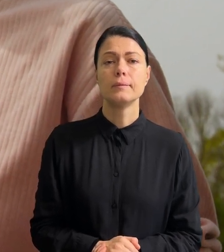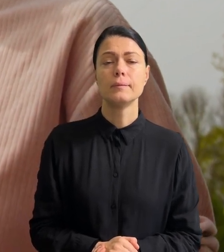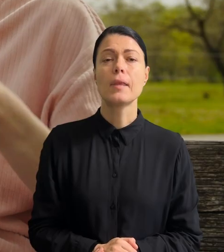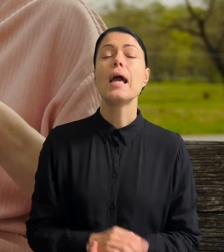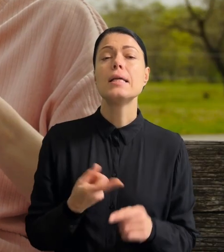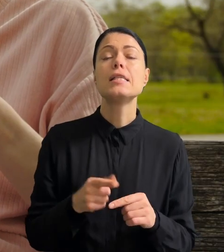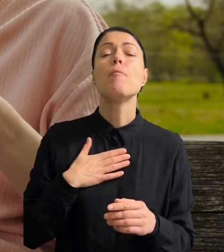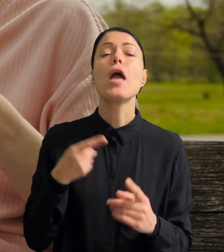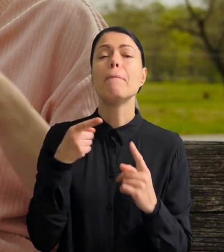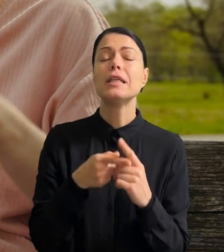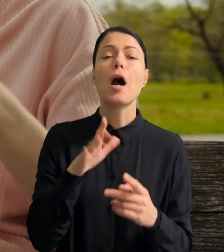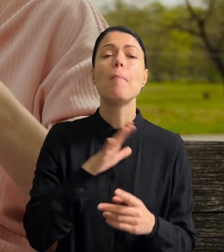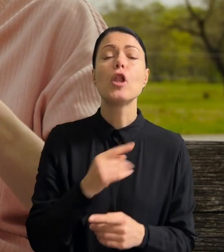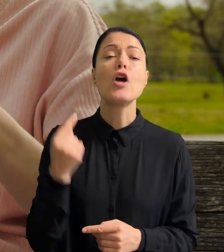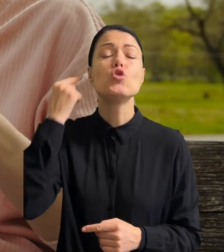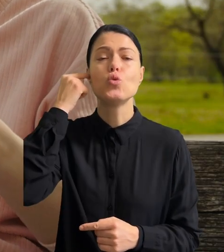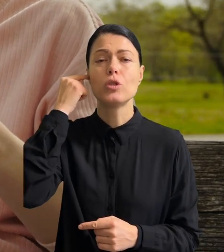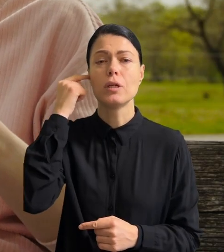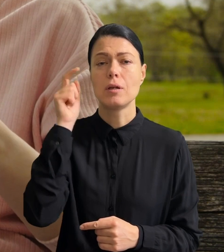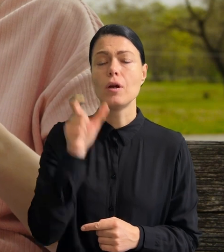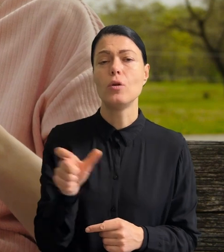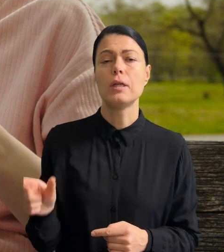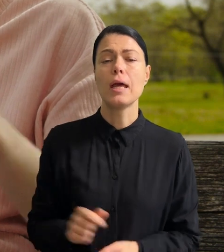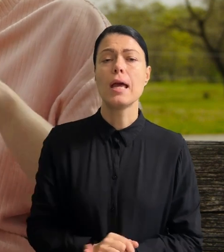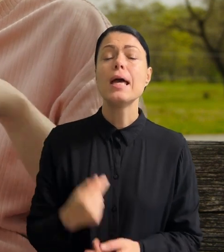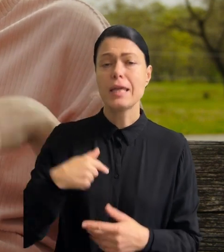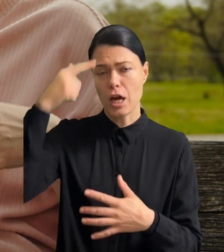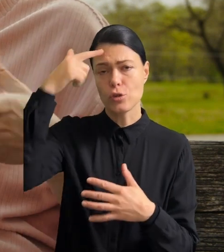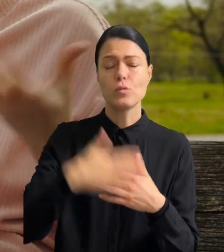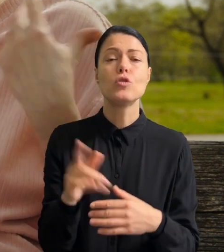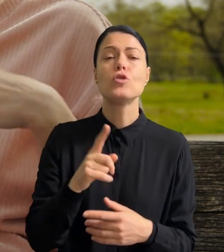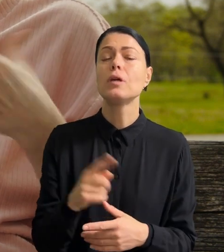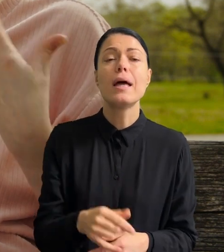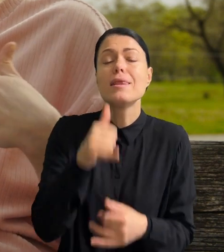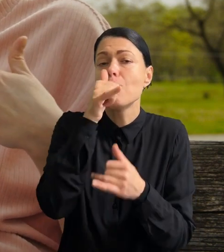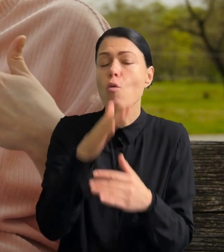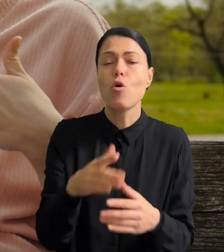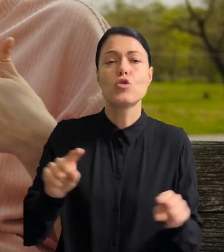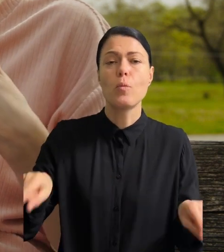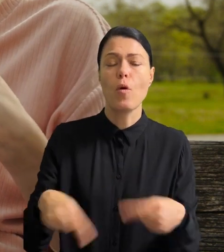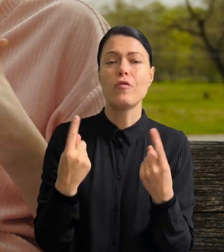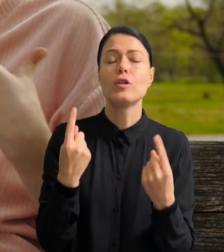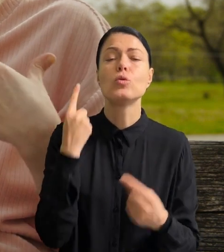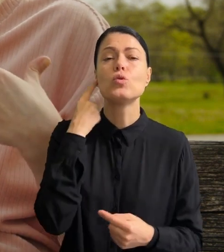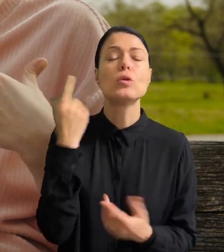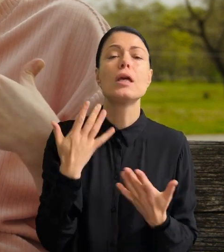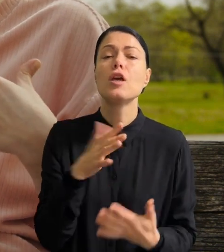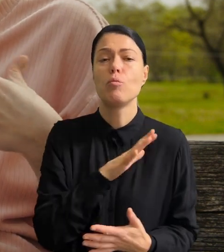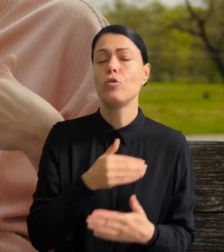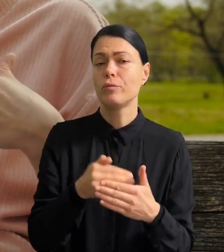My goal was to understand people acoustically. I understood that my hearing would never be the same again.